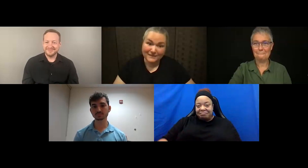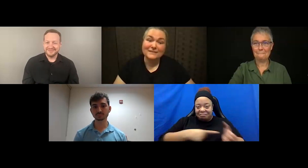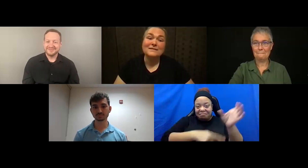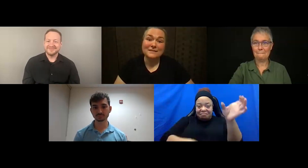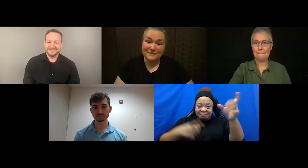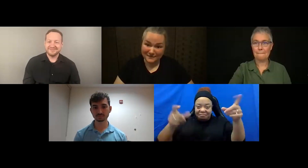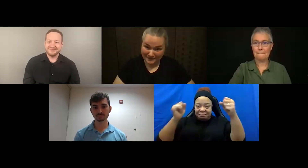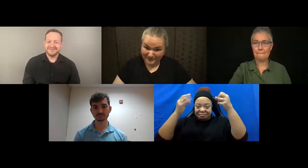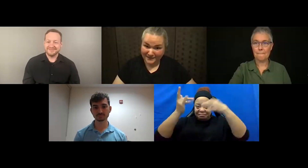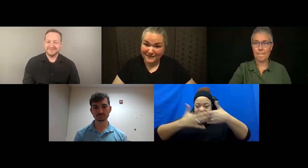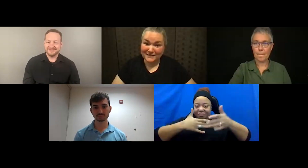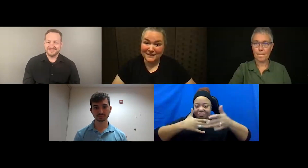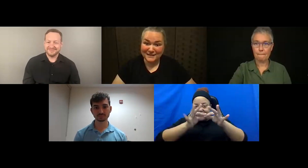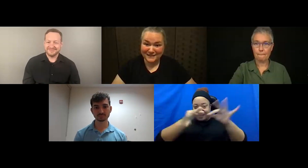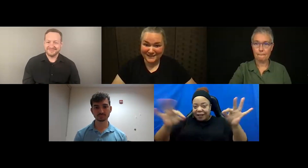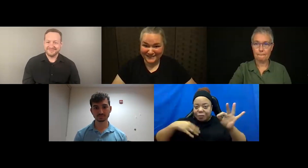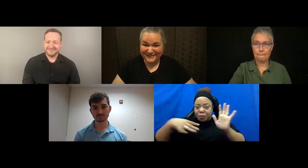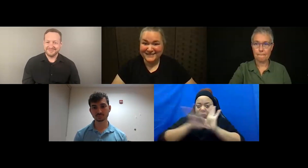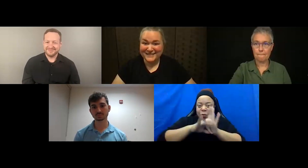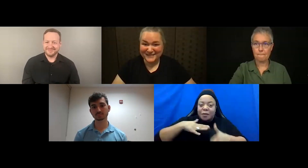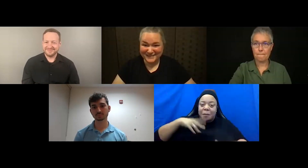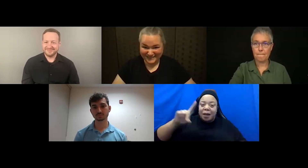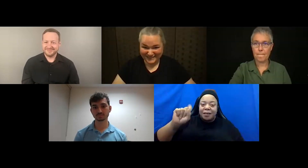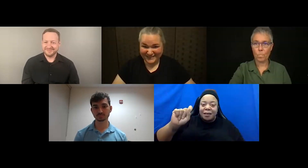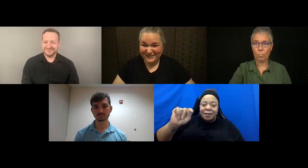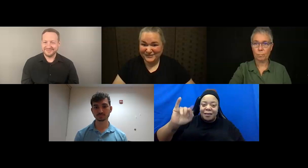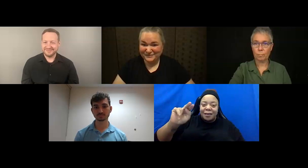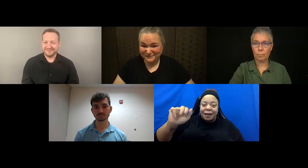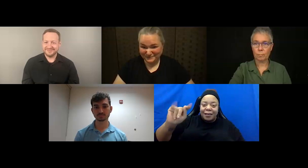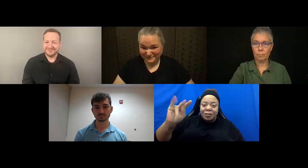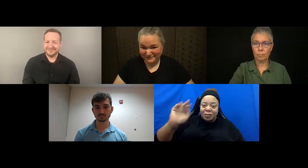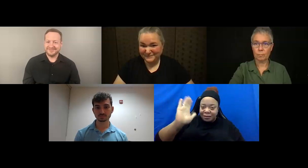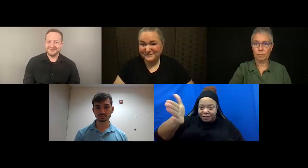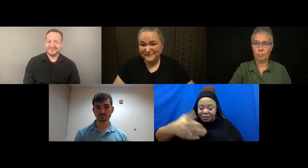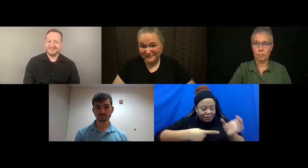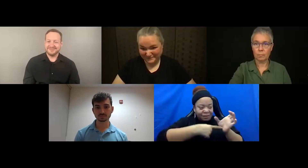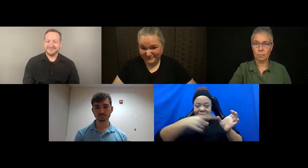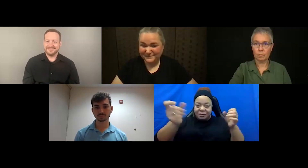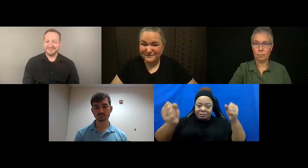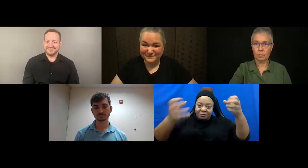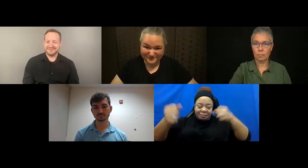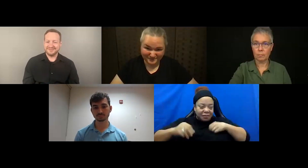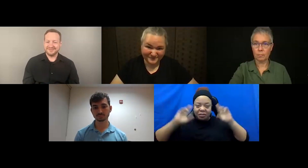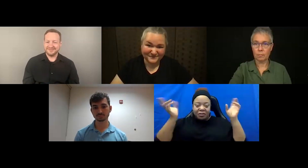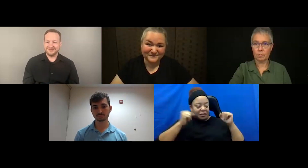If I could pull up my phone, select my destination, sign to the phone